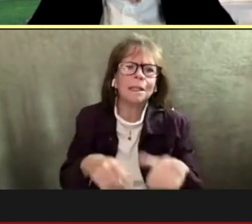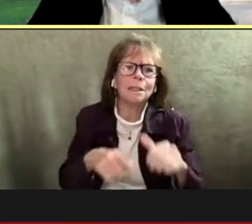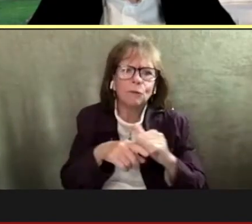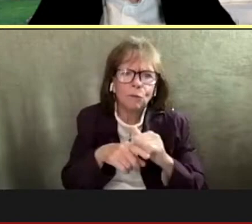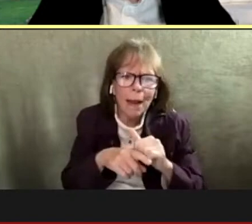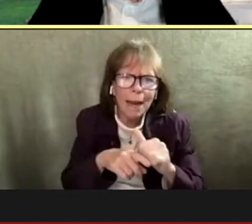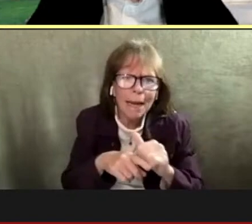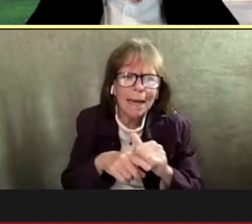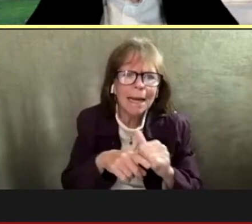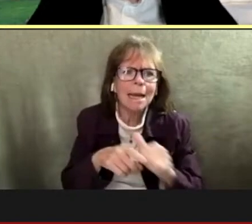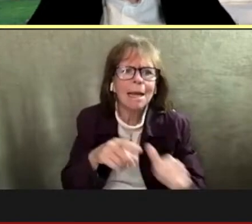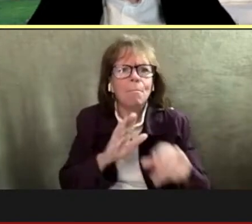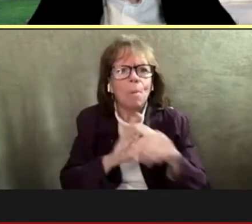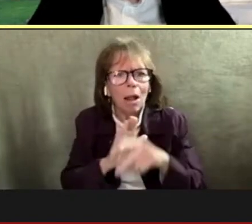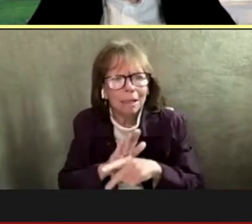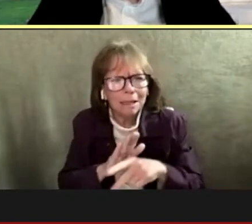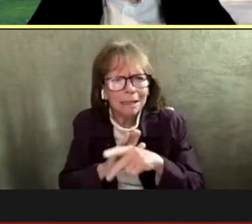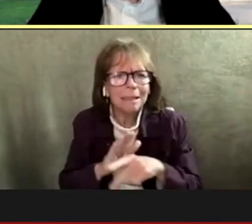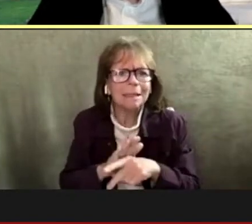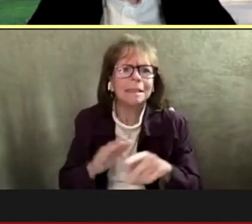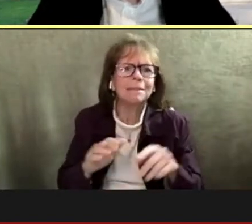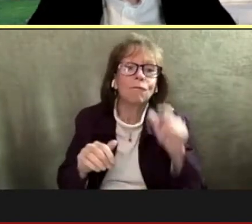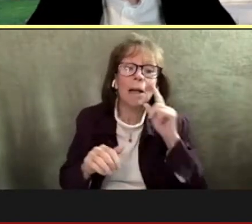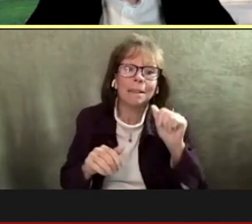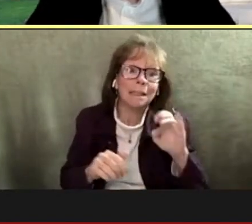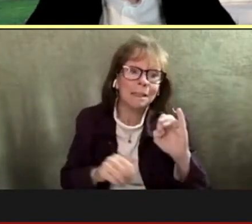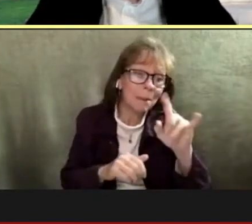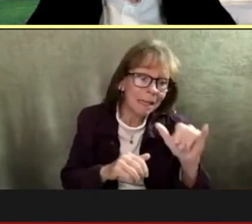and services at Stanford Medicine and beyond.